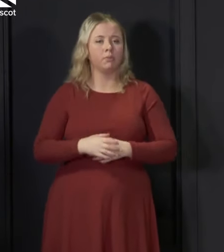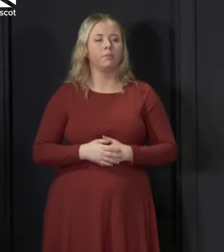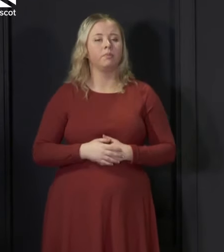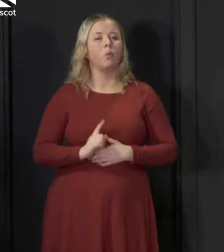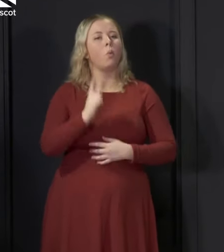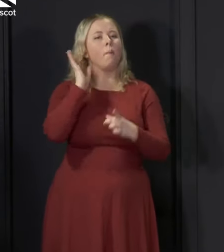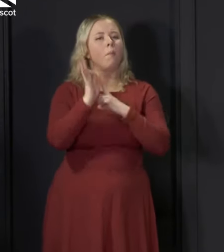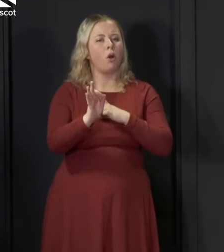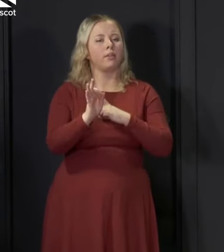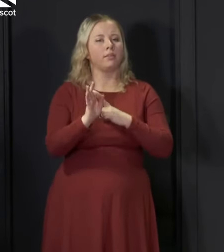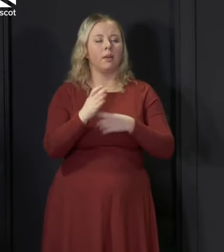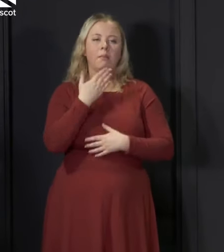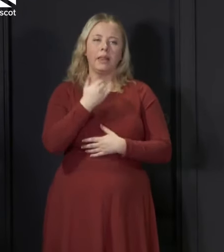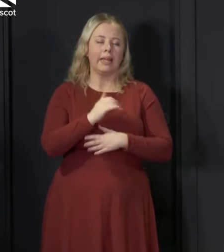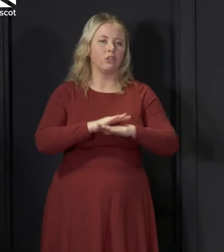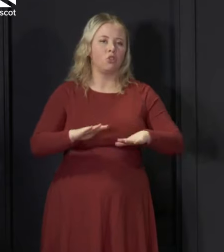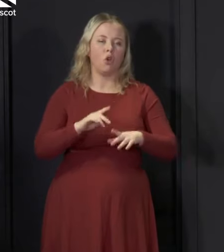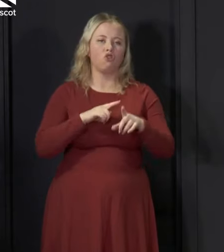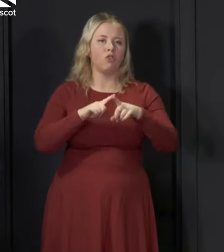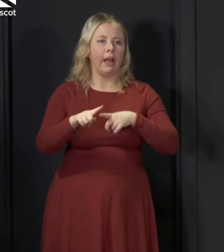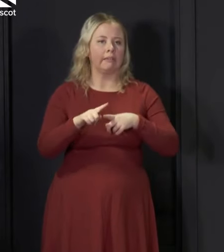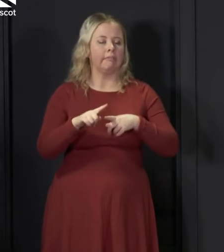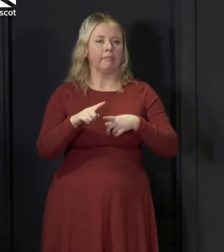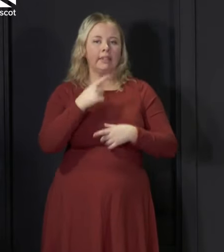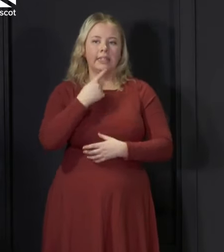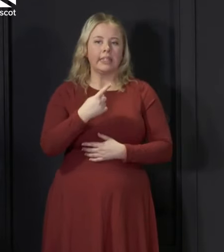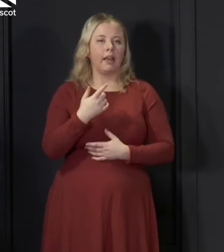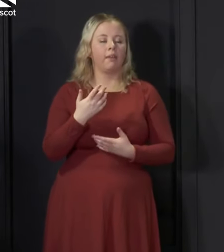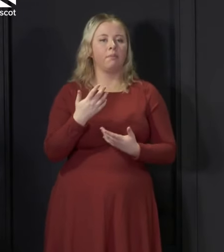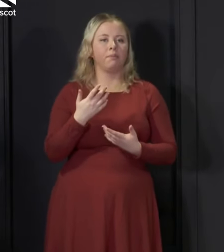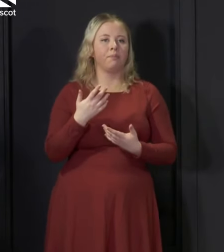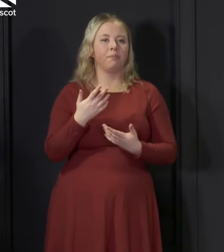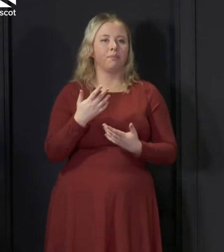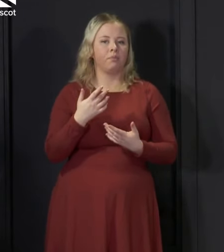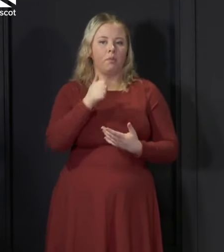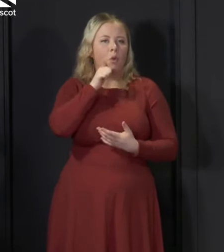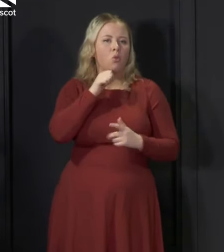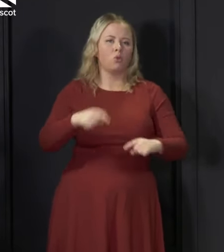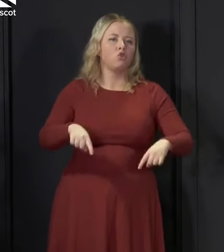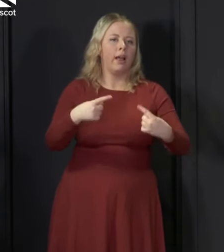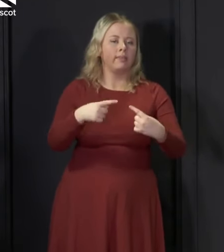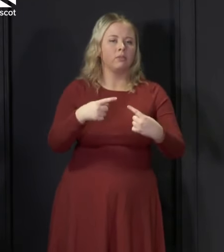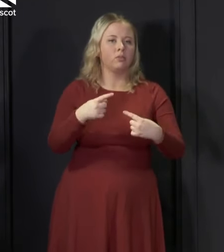please it is not me trying to in any way minimise the challenge we face in care homes, because